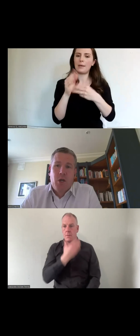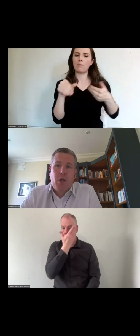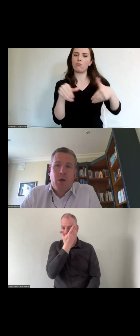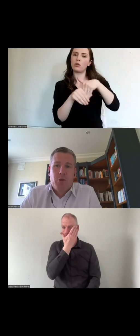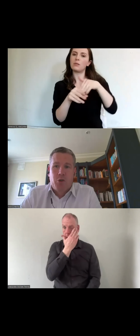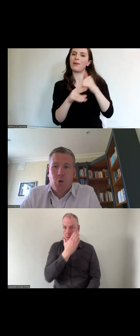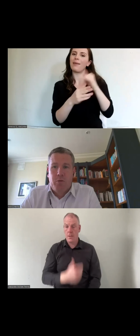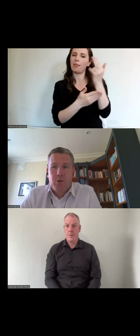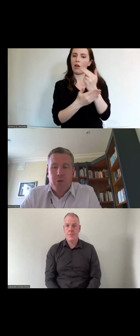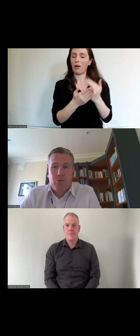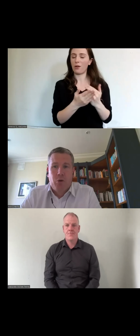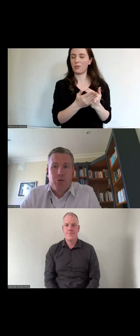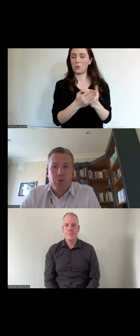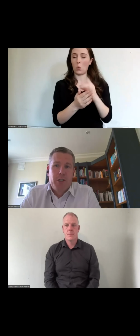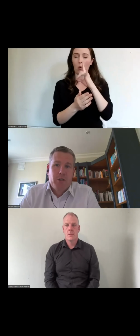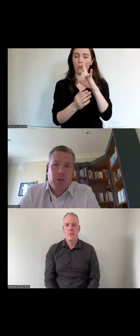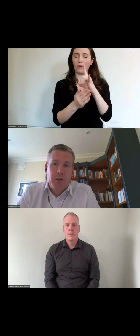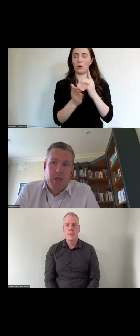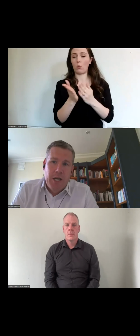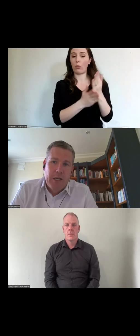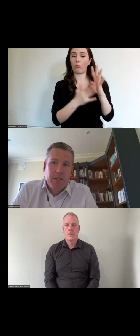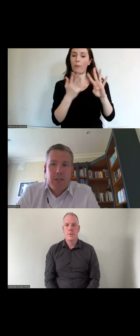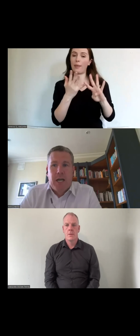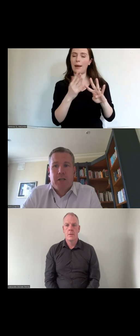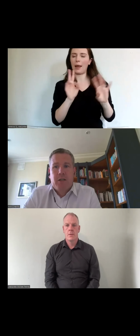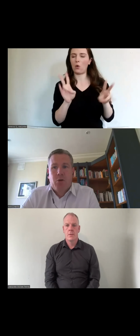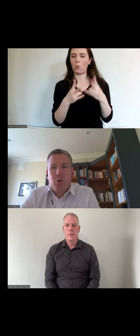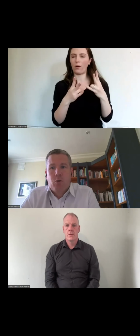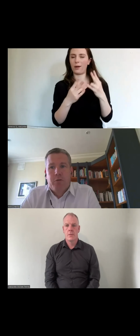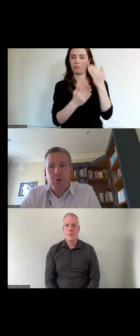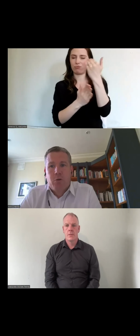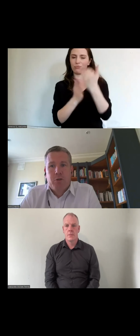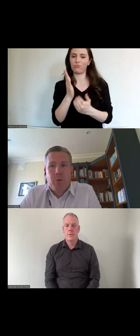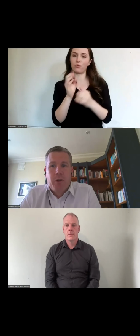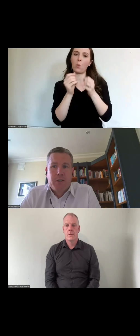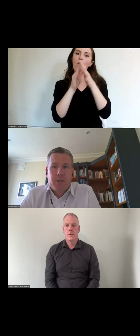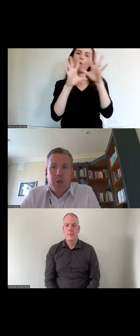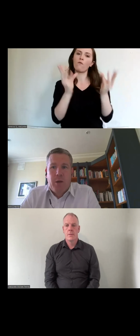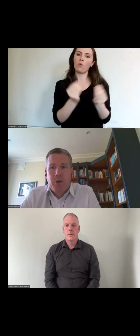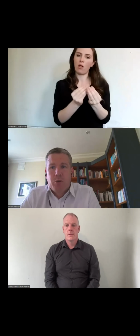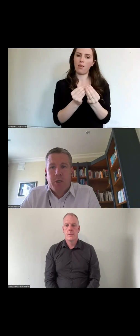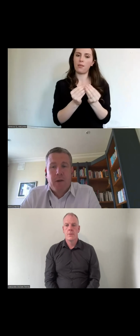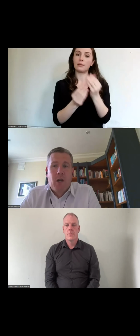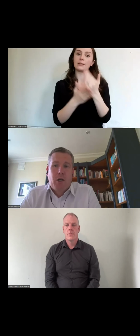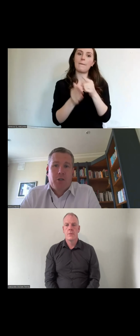So, I'm just hopefully gonna run through these nine key headings and give you an overview of some of the things that you can be doing